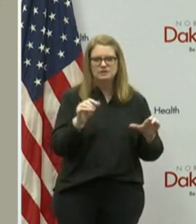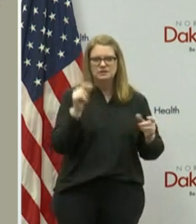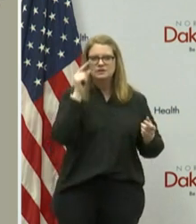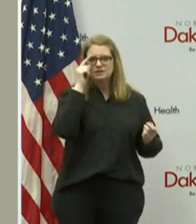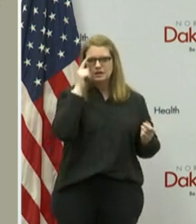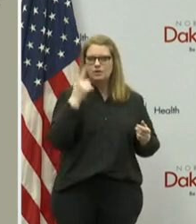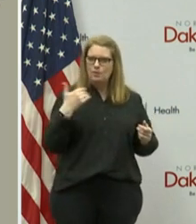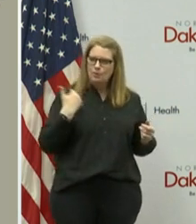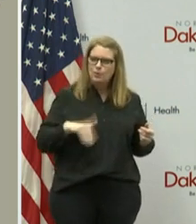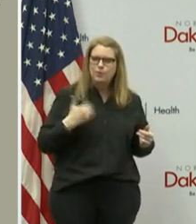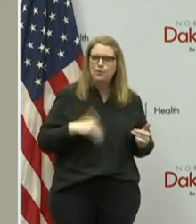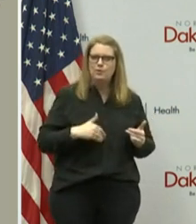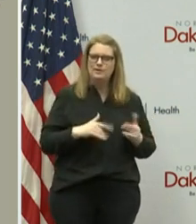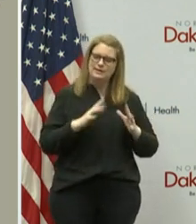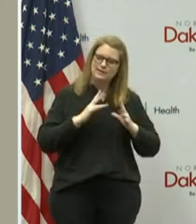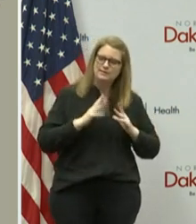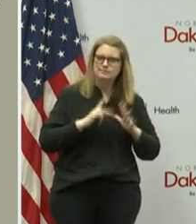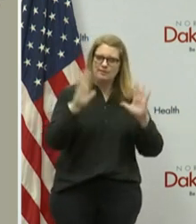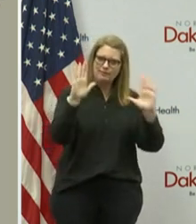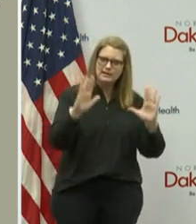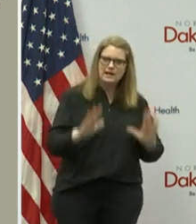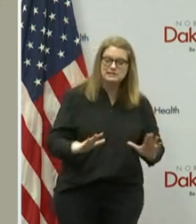A SHOUT-OUT TO NORTH DAKOTANS IN